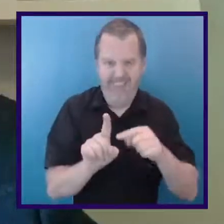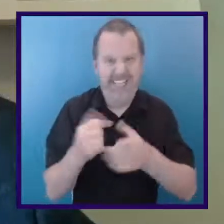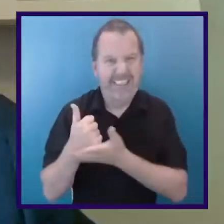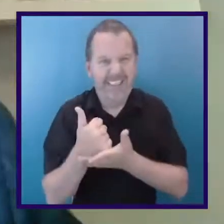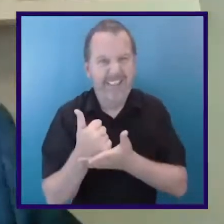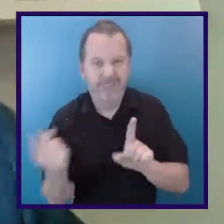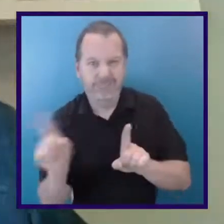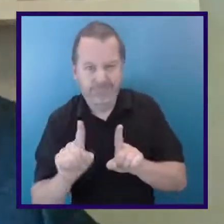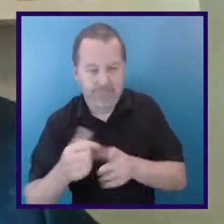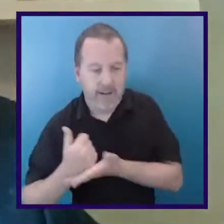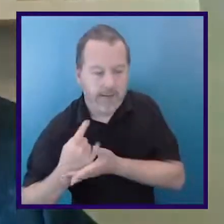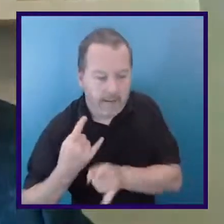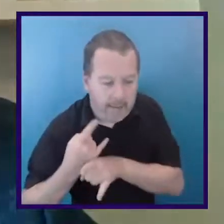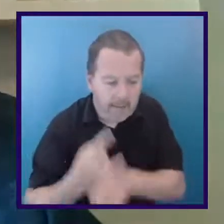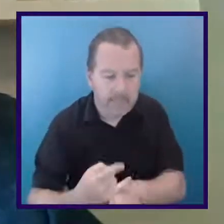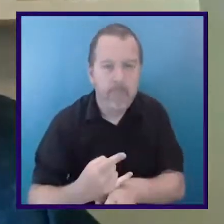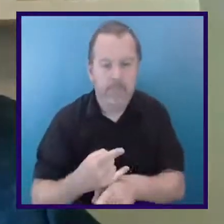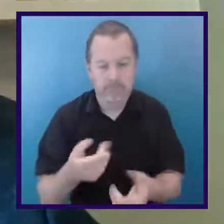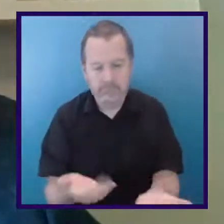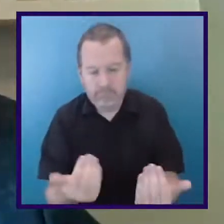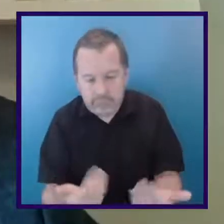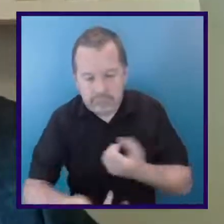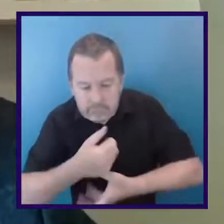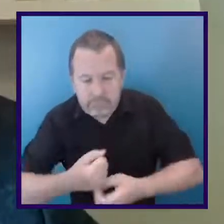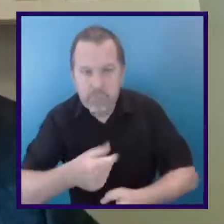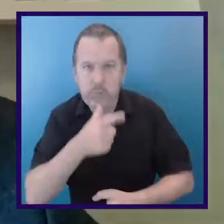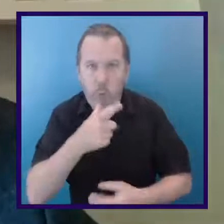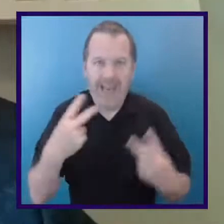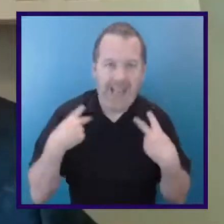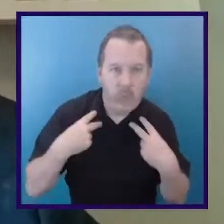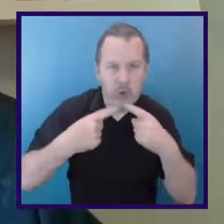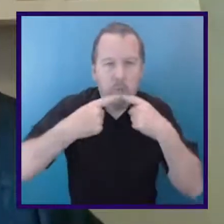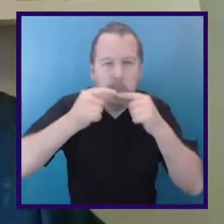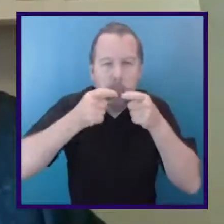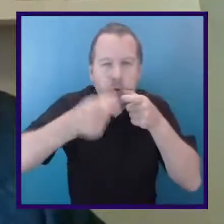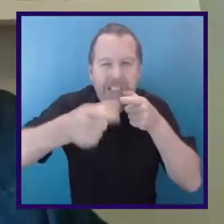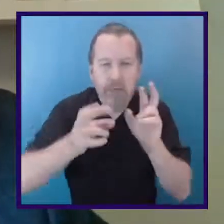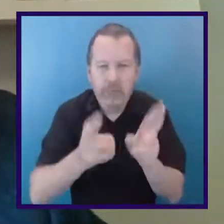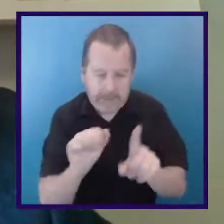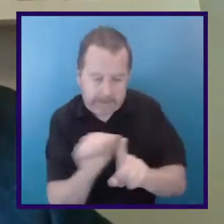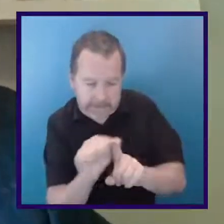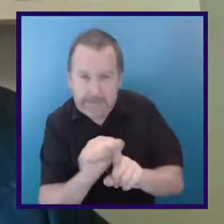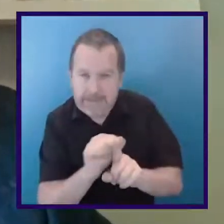with their main focus being to help young people with their spoken language, and with their pronunciation.